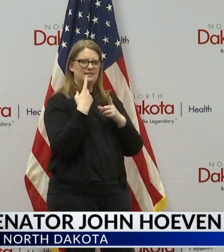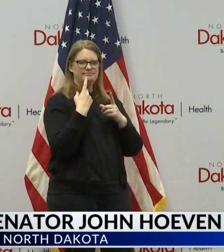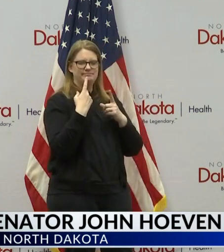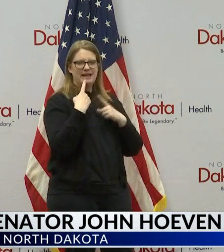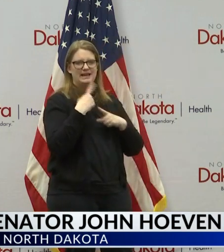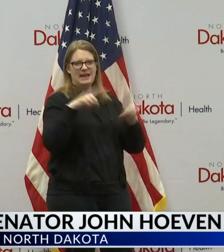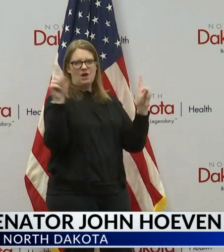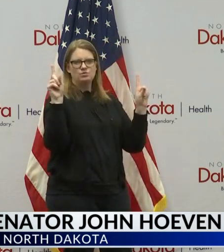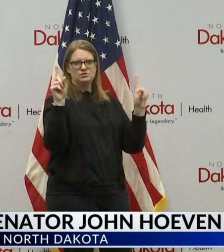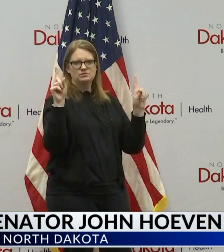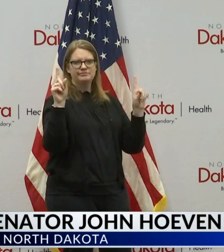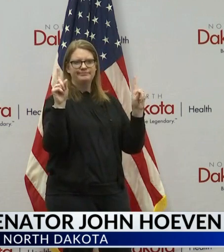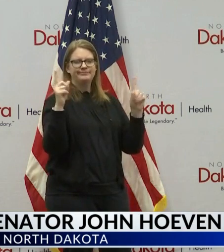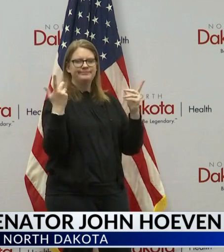IN THE LIVESTOCK ASSISTANCE.